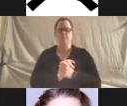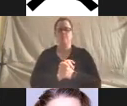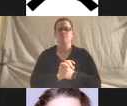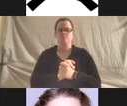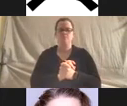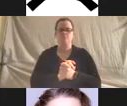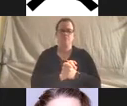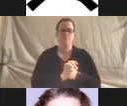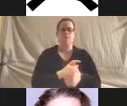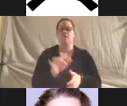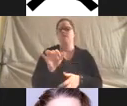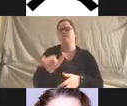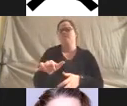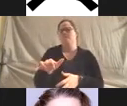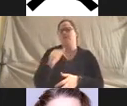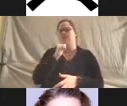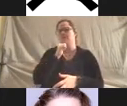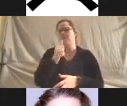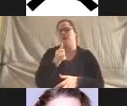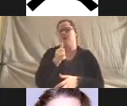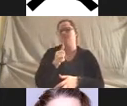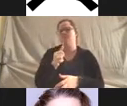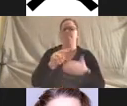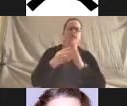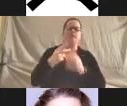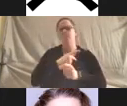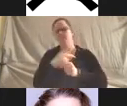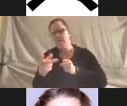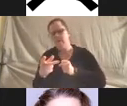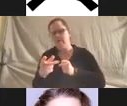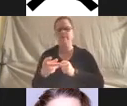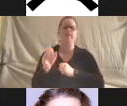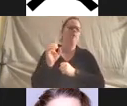that is not necessarily a failure. It doesn't mean that you're done